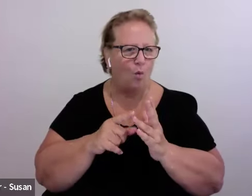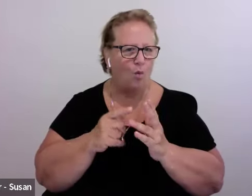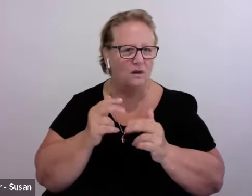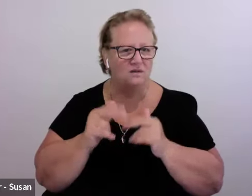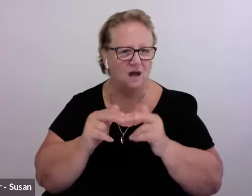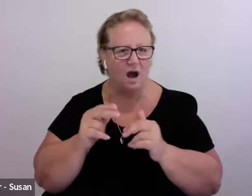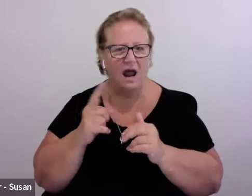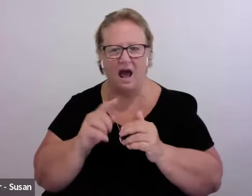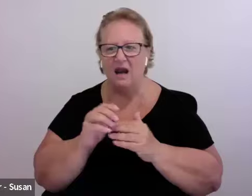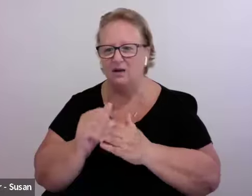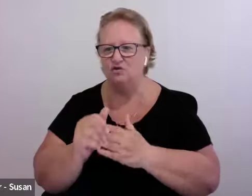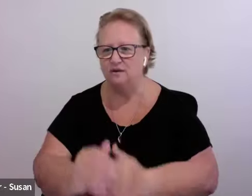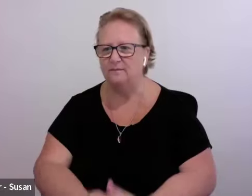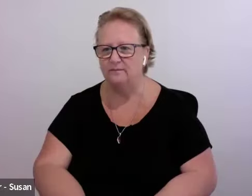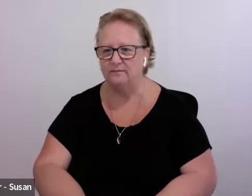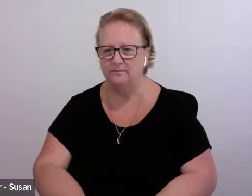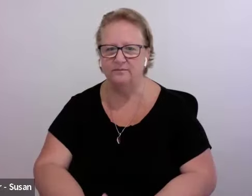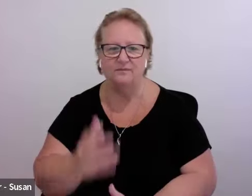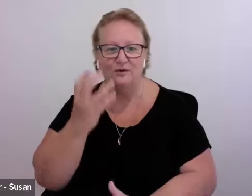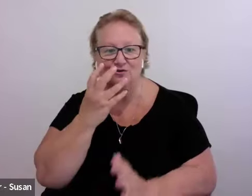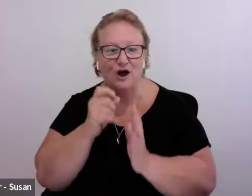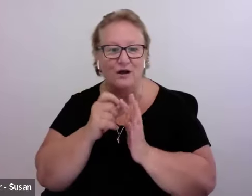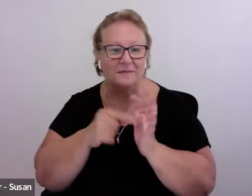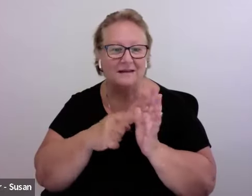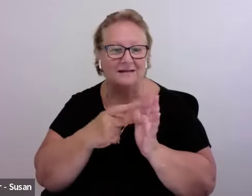looking for the structure to deliver the project and the